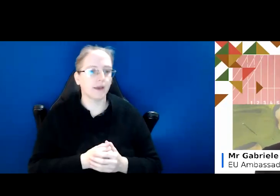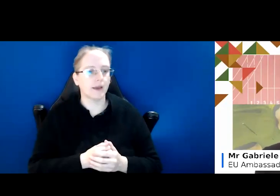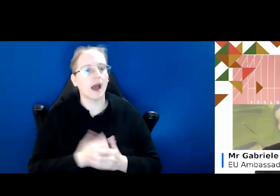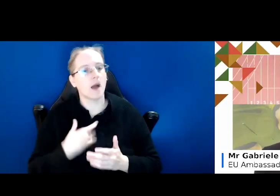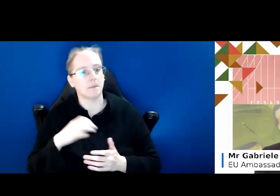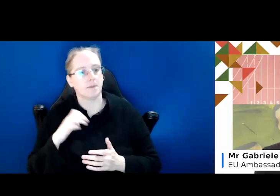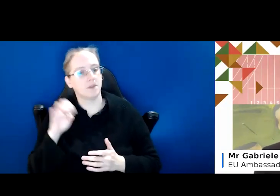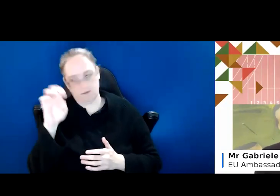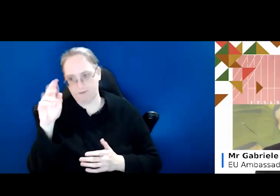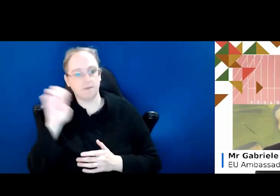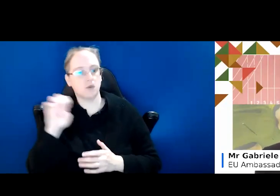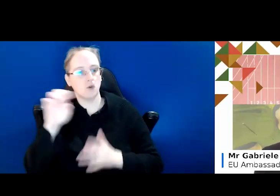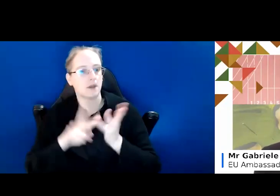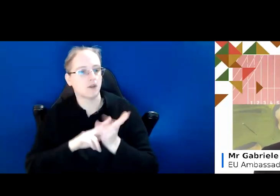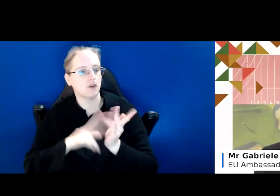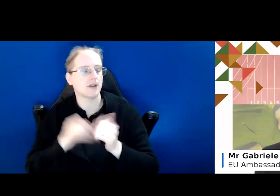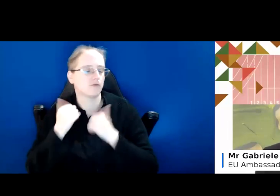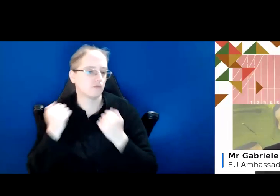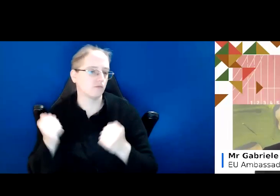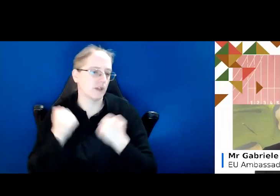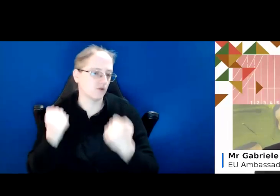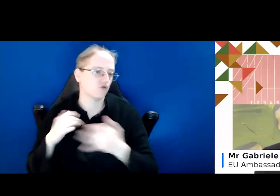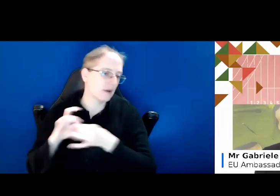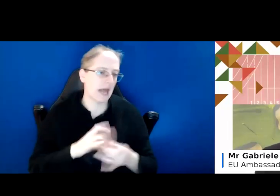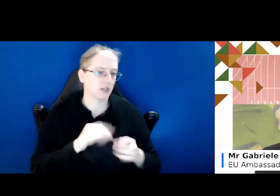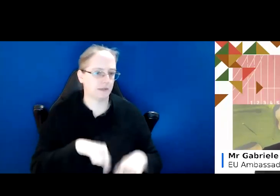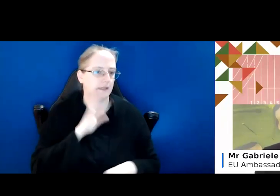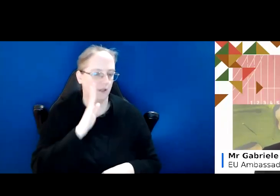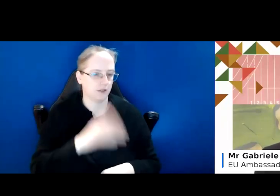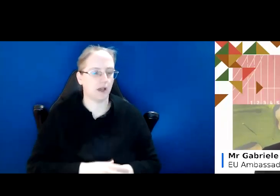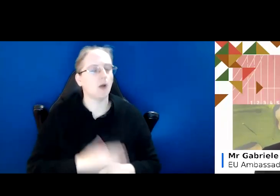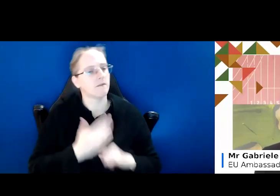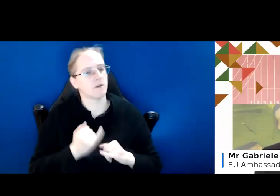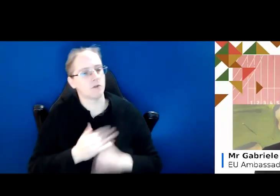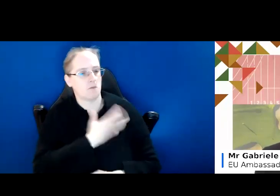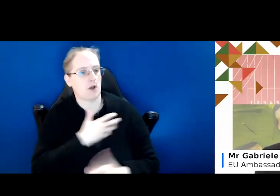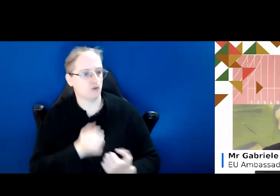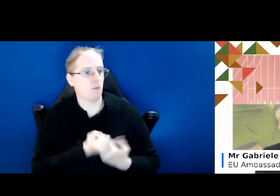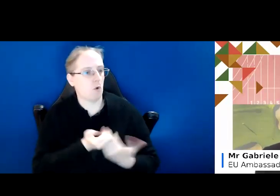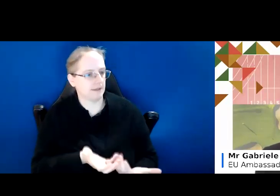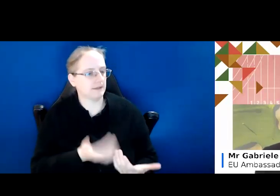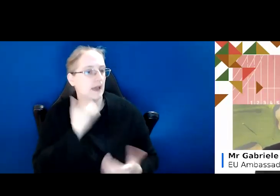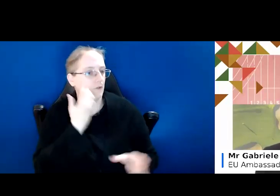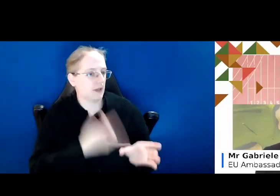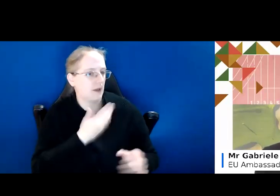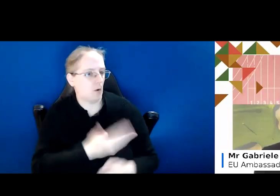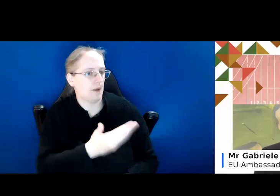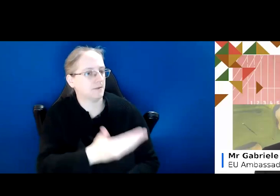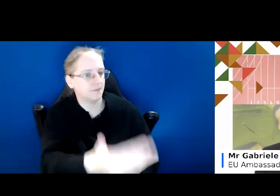has strong bonds with this lecture and we are really proud to support it year after year, and we will continue to do so.